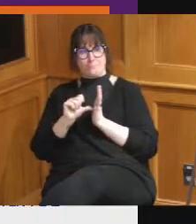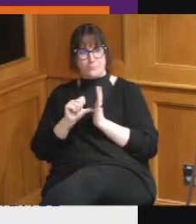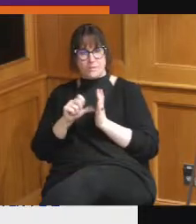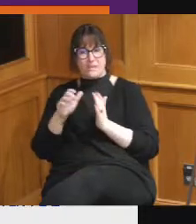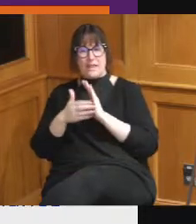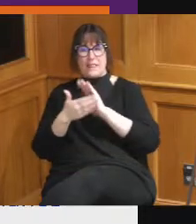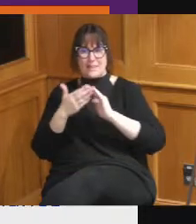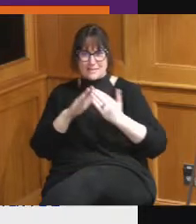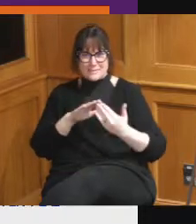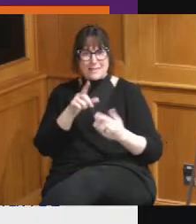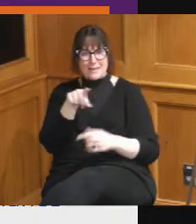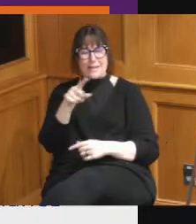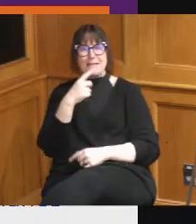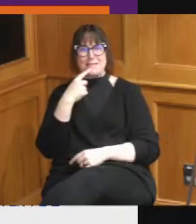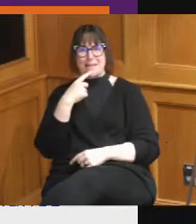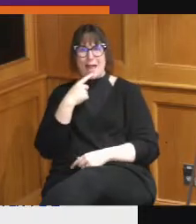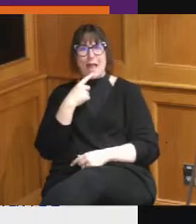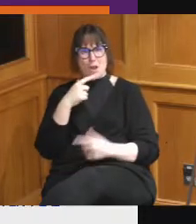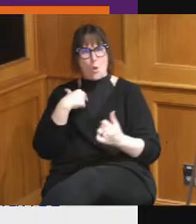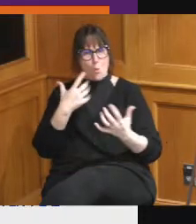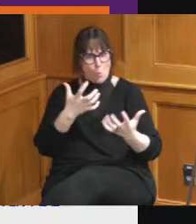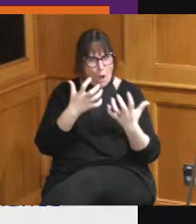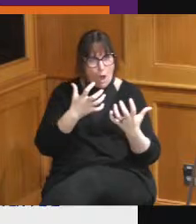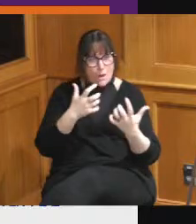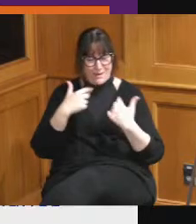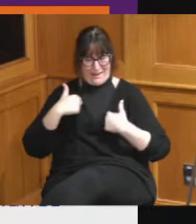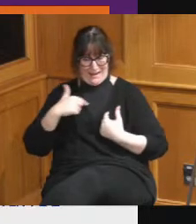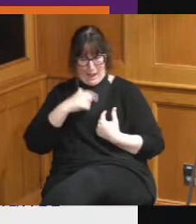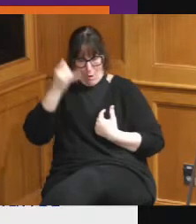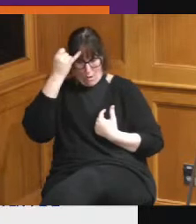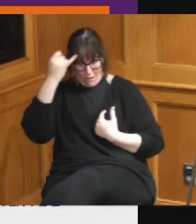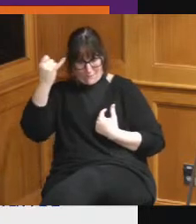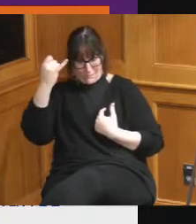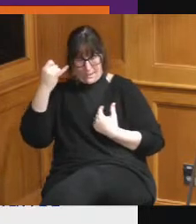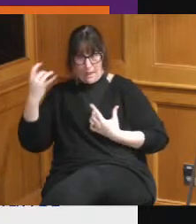want to do this and CDF had an we had an idea that it could include a lot of other people but it was